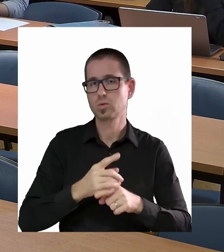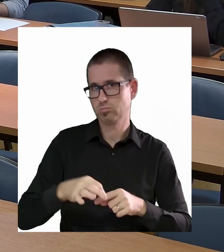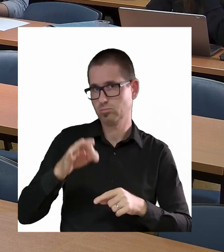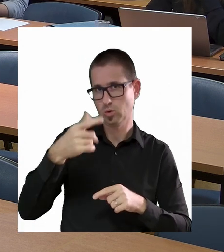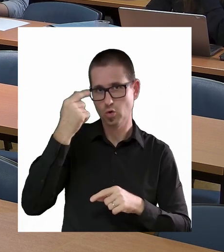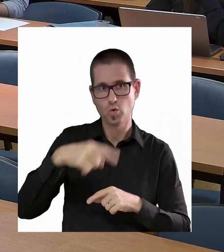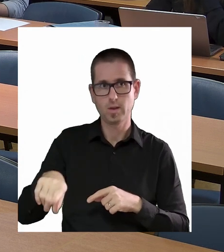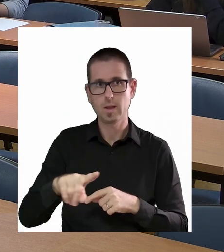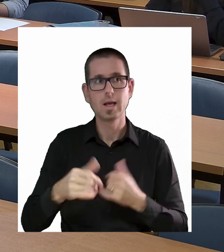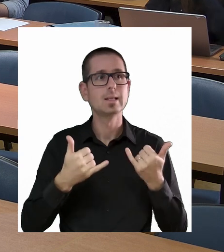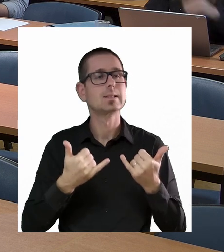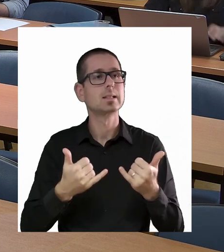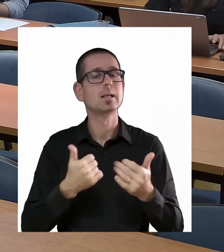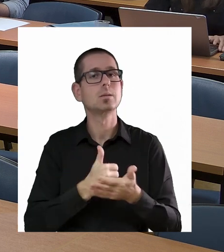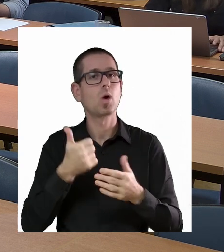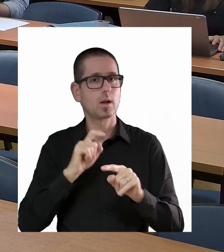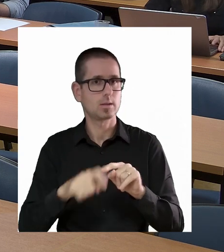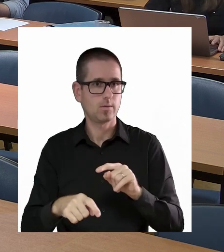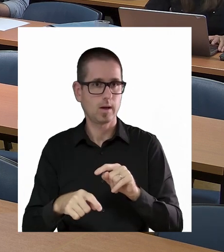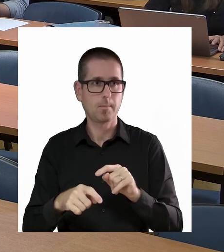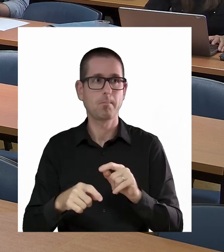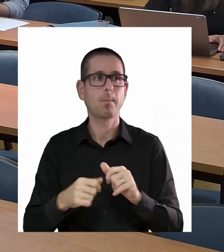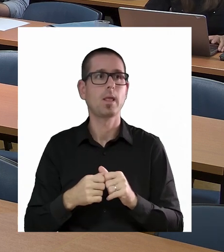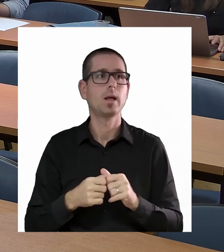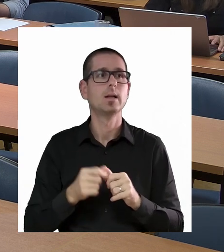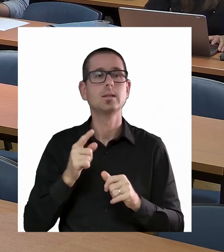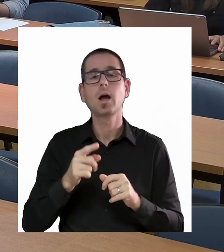For now the only thing is the affordances of virtual reality